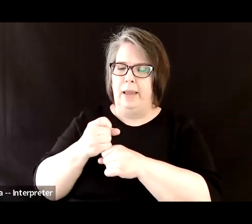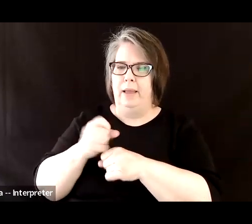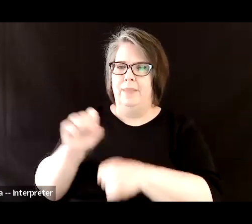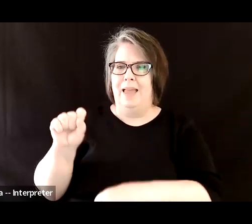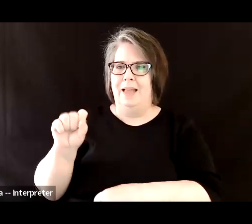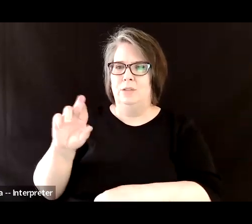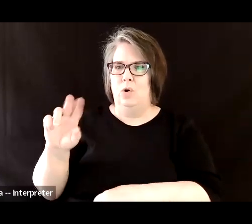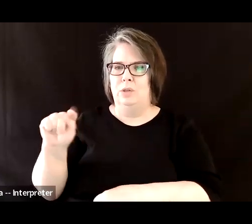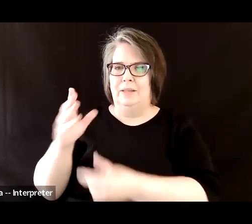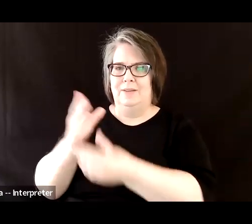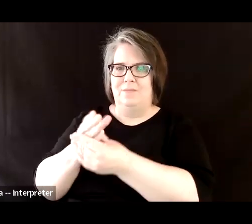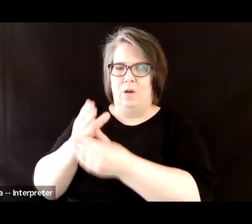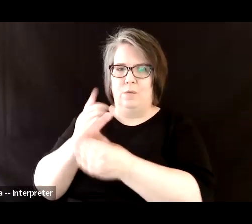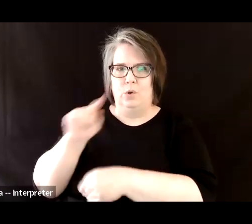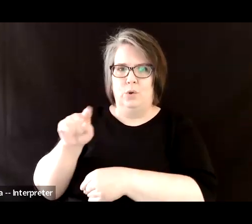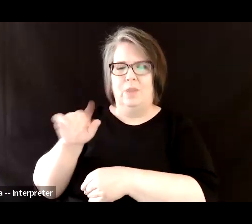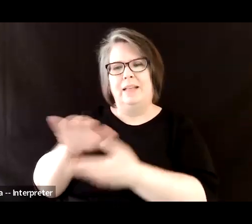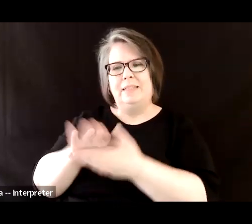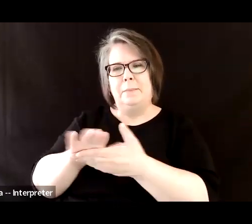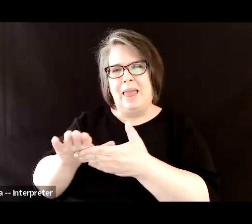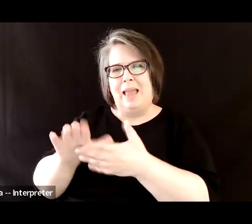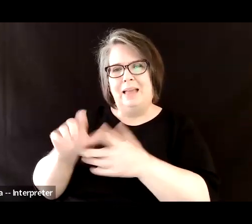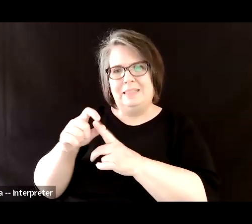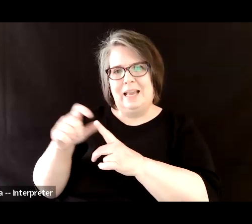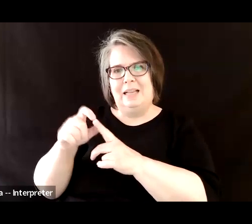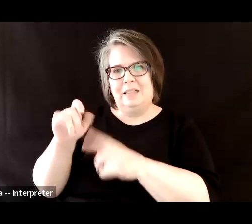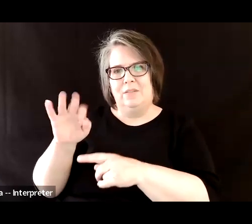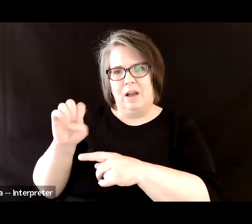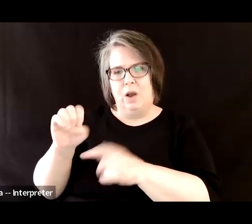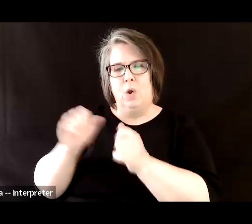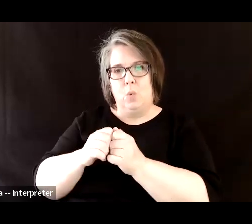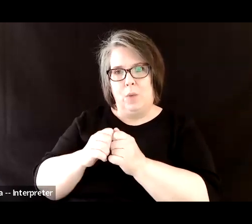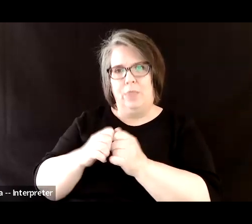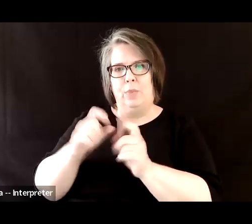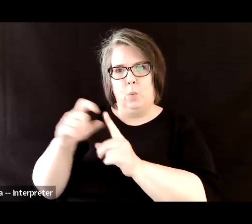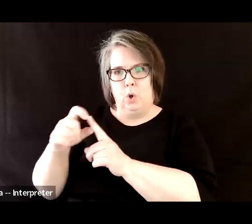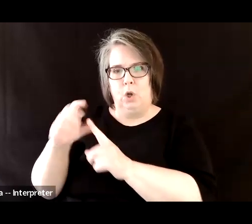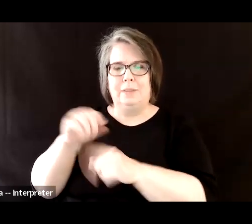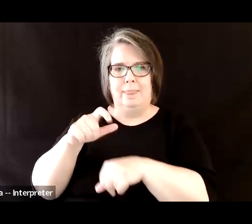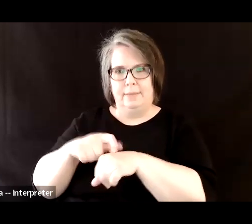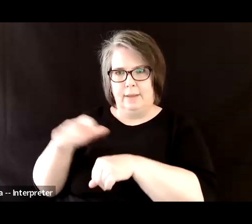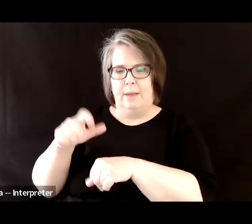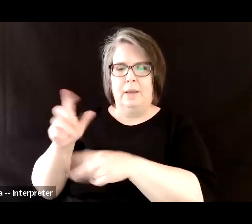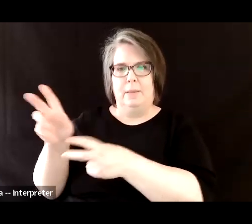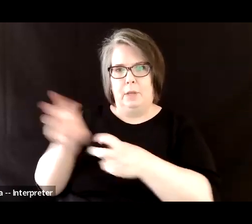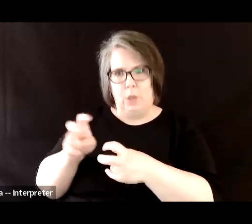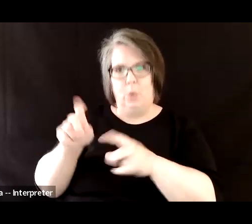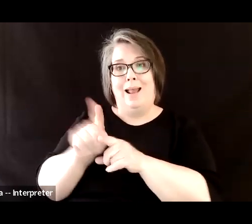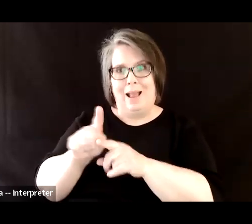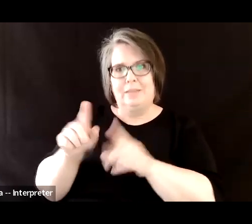basically a plaintext file with transcript and time codes on it that can be loaded in as a caption fire.